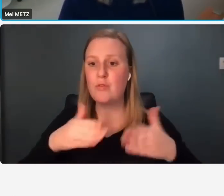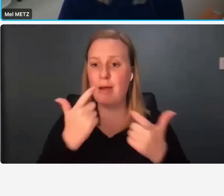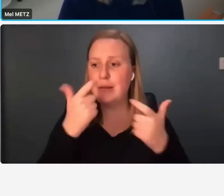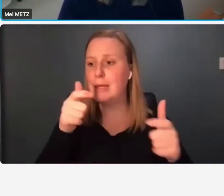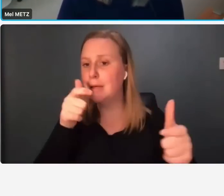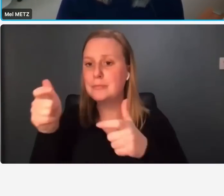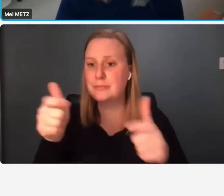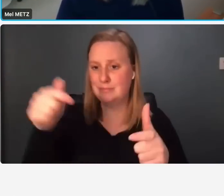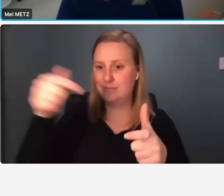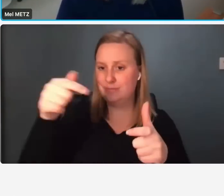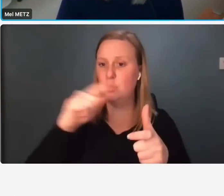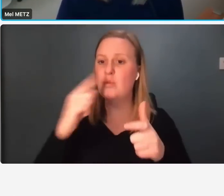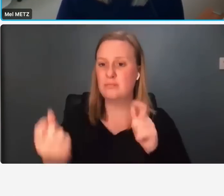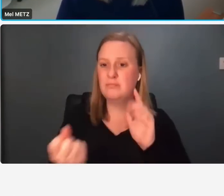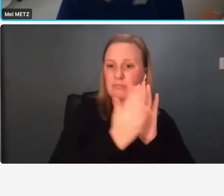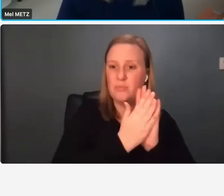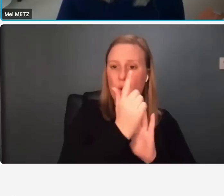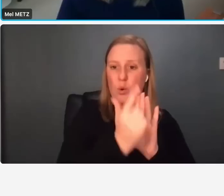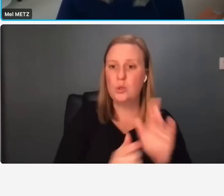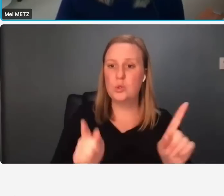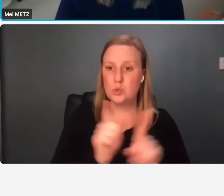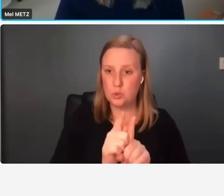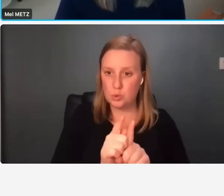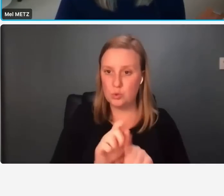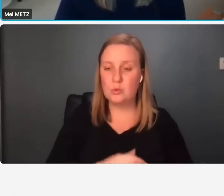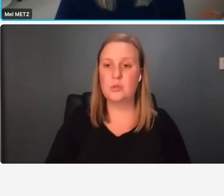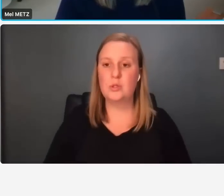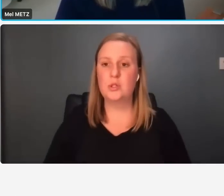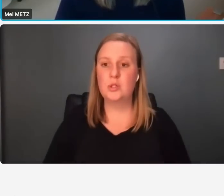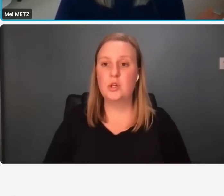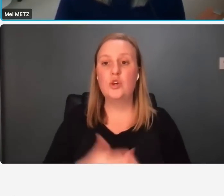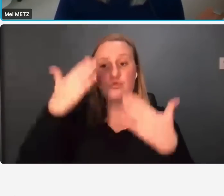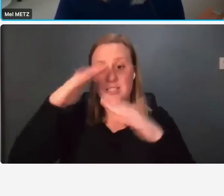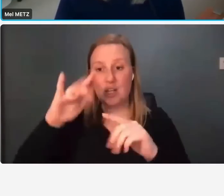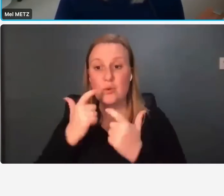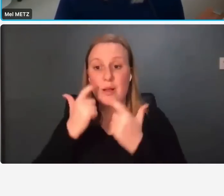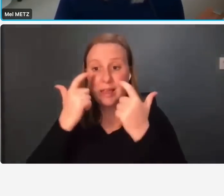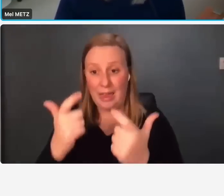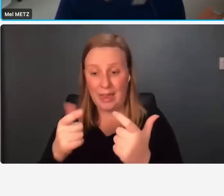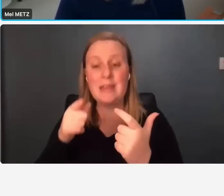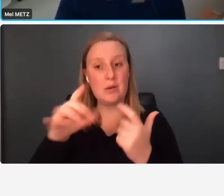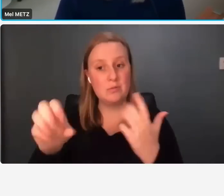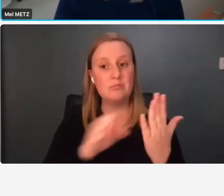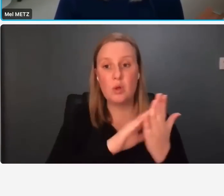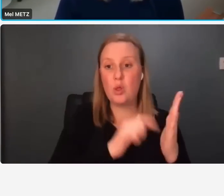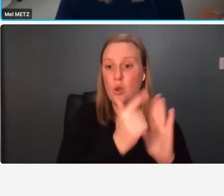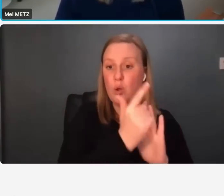legislation, for example residential care. But you can expect to see a shift in emphasis.